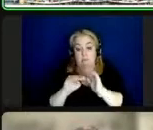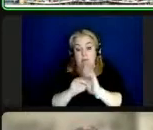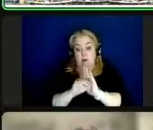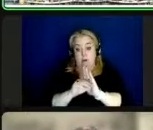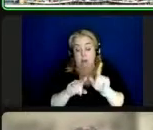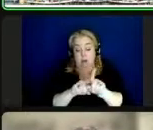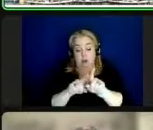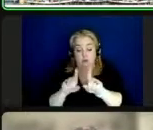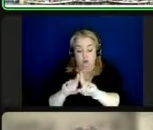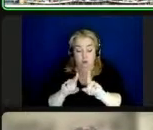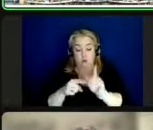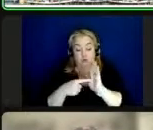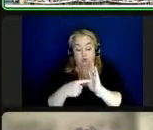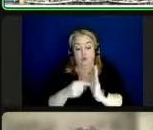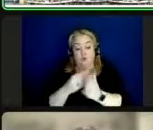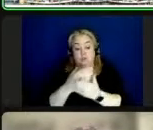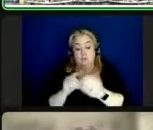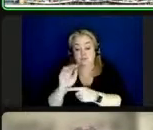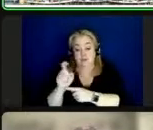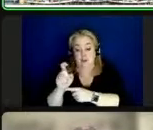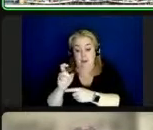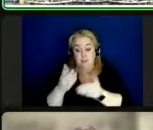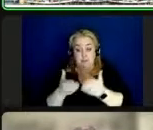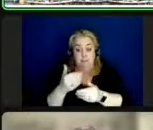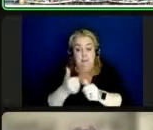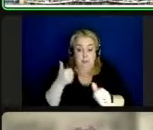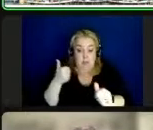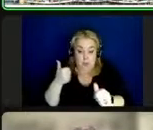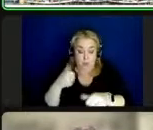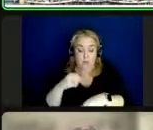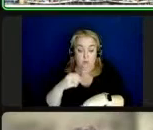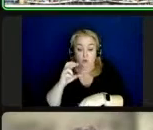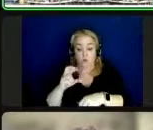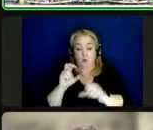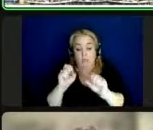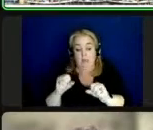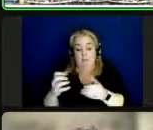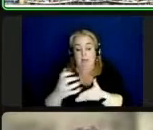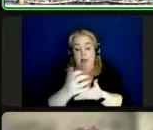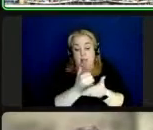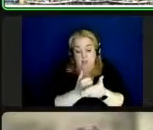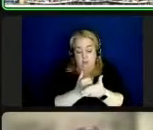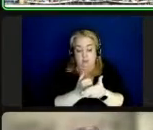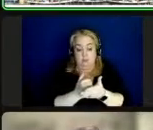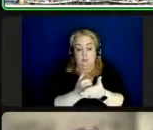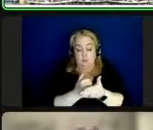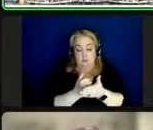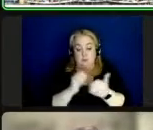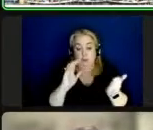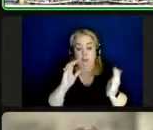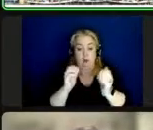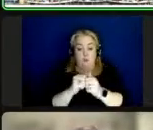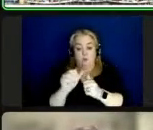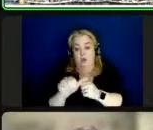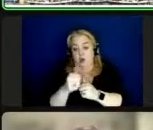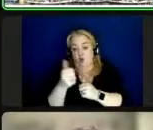COLLECTED FOR A GIVEN PROPERTY.